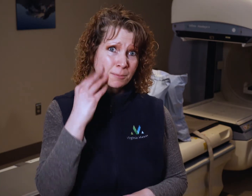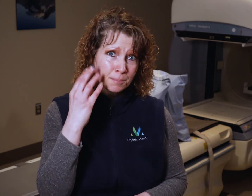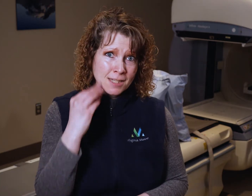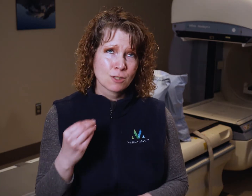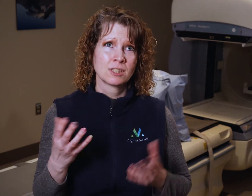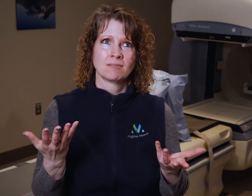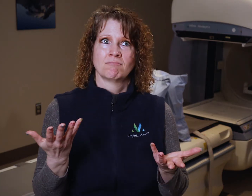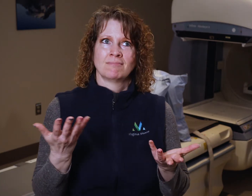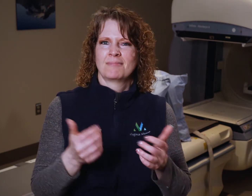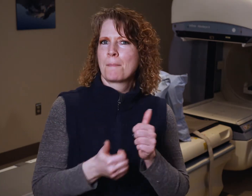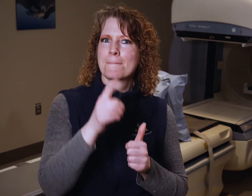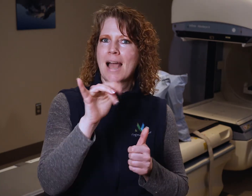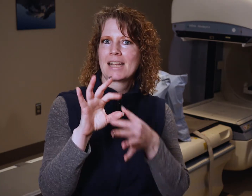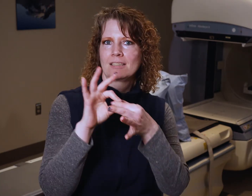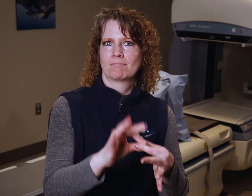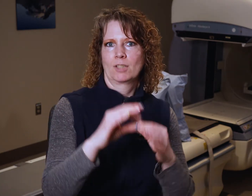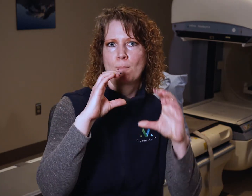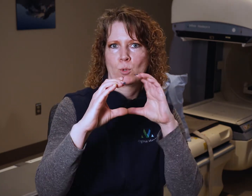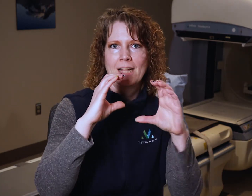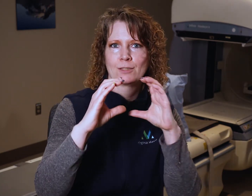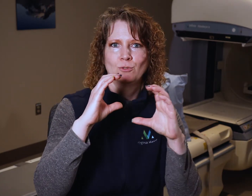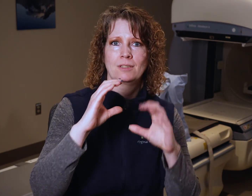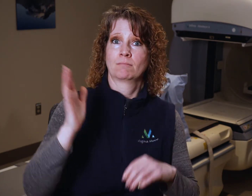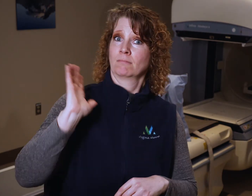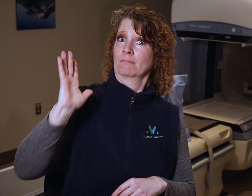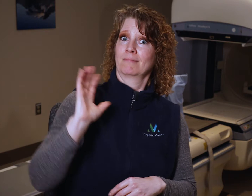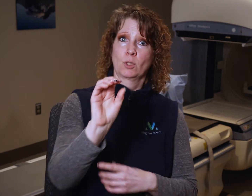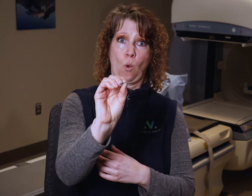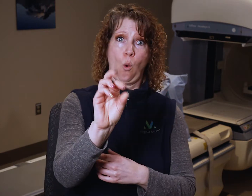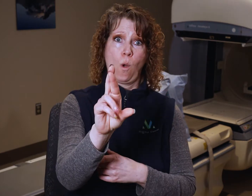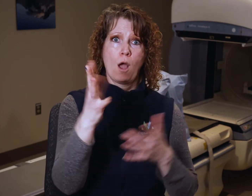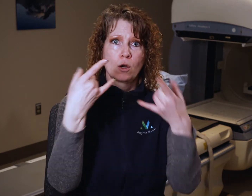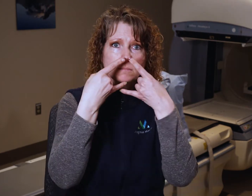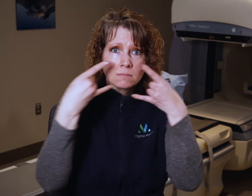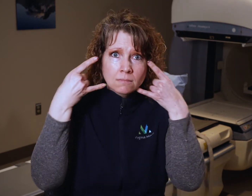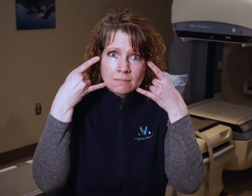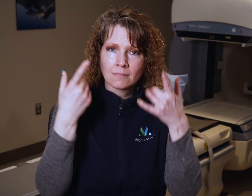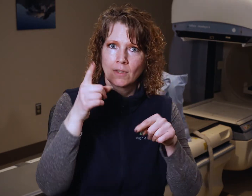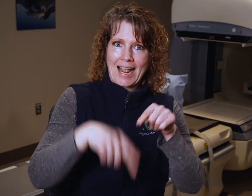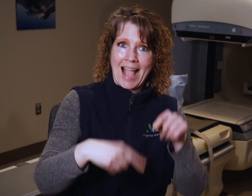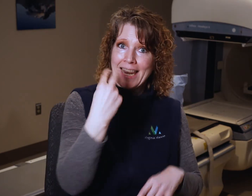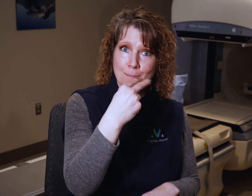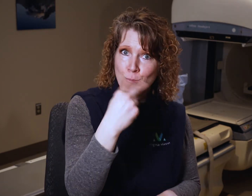Barriers I experienced were mostly related to communication. For example, while in the operating room,